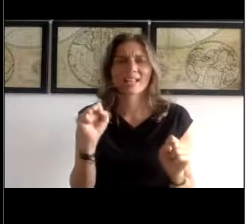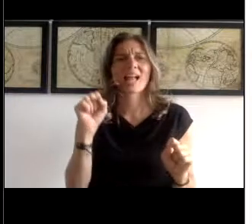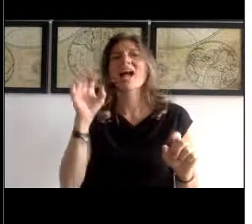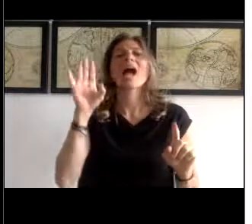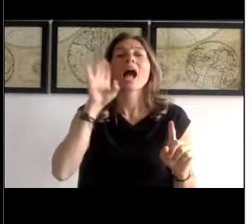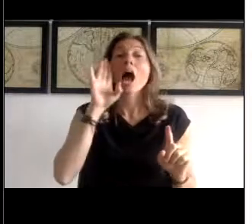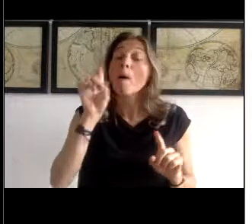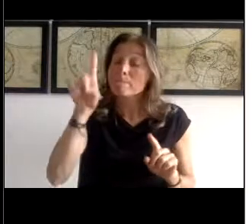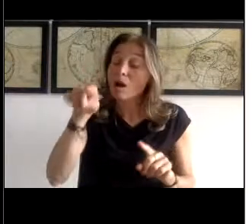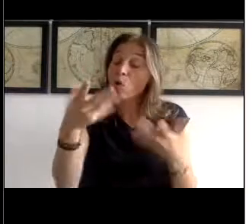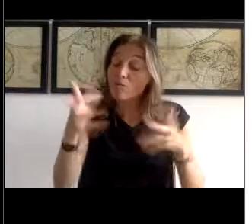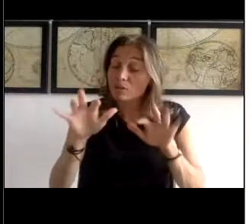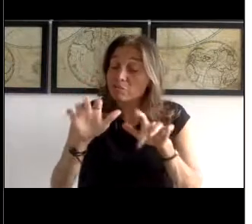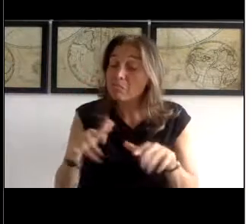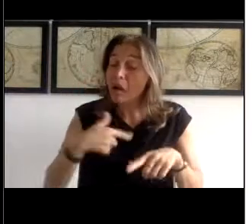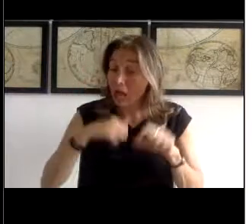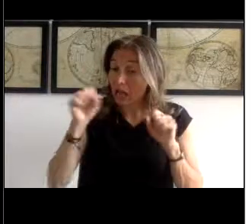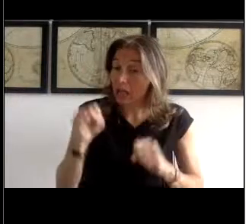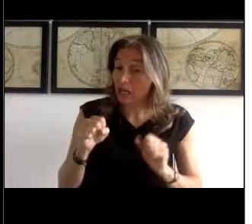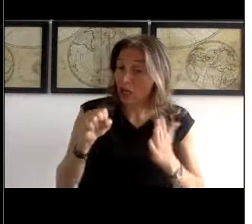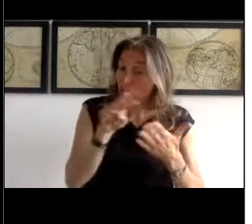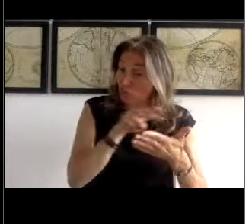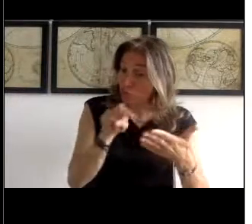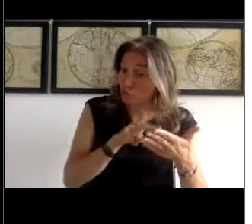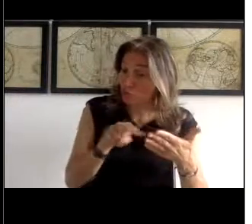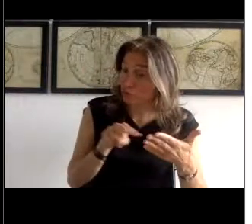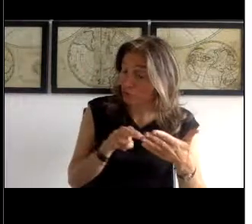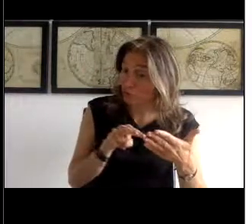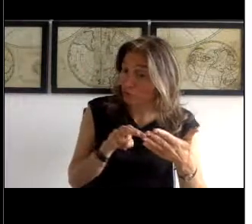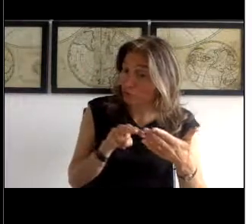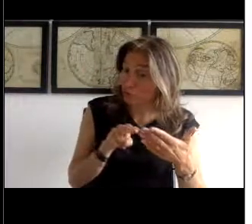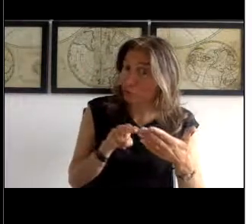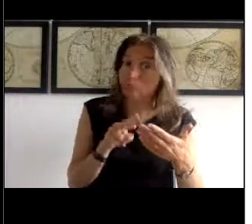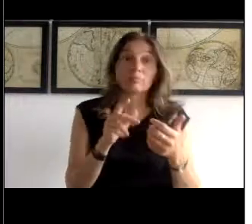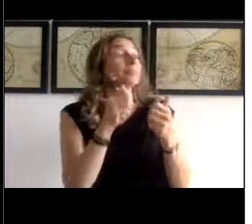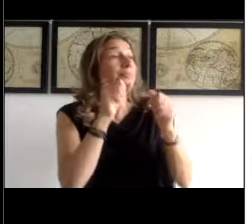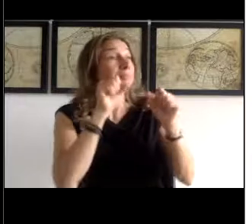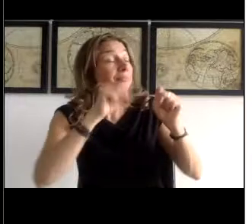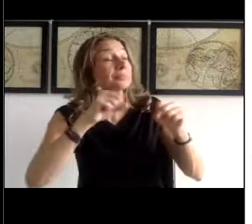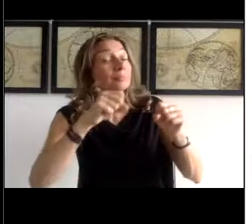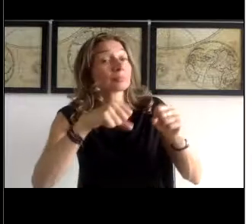and you receive more information about what we do in this project.